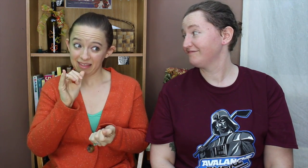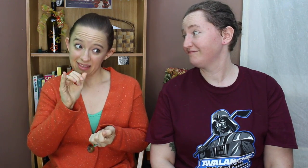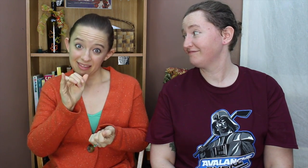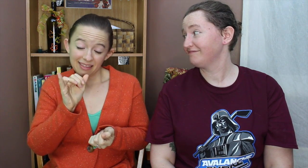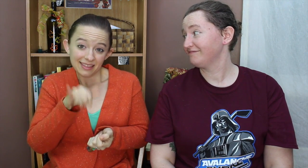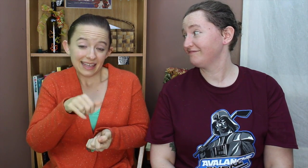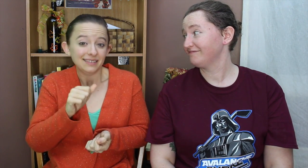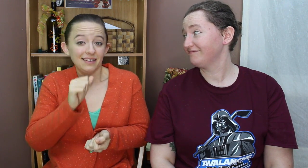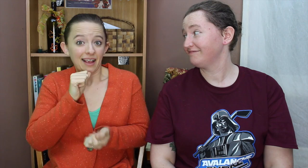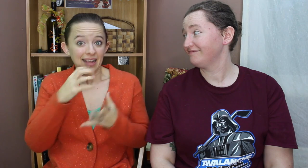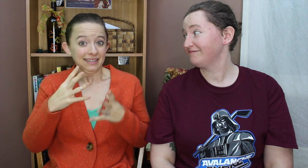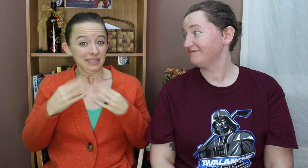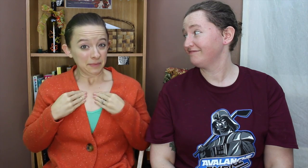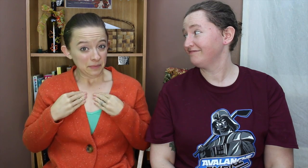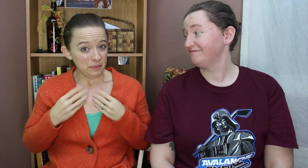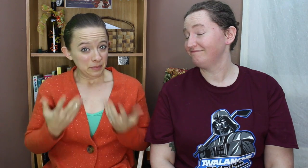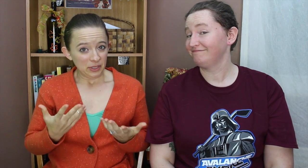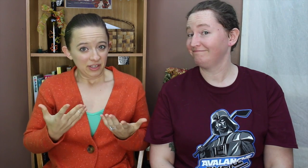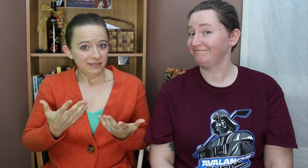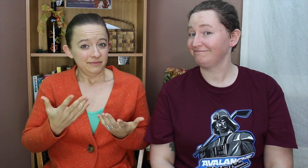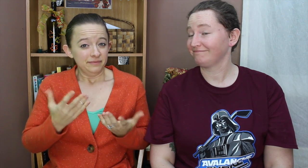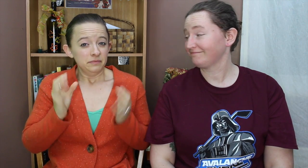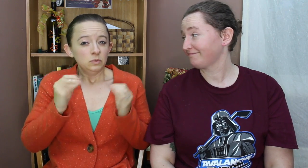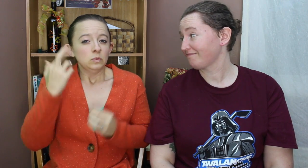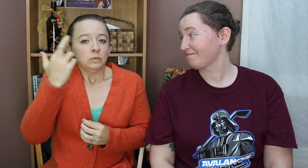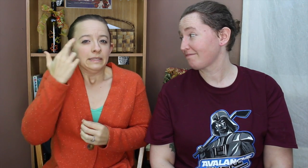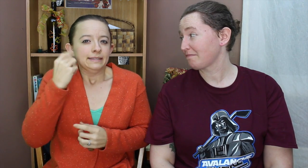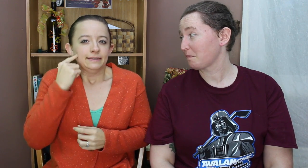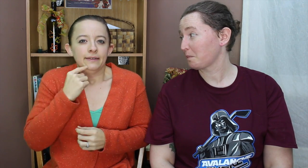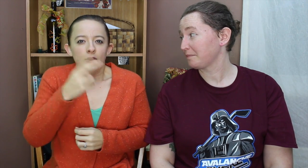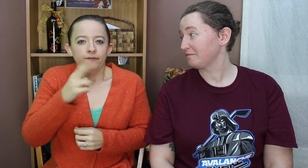At least what I've seen and that's unacceptable!